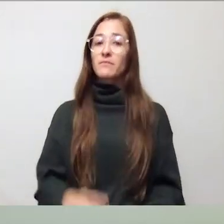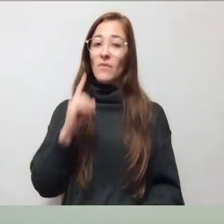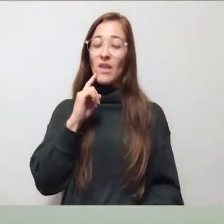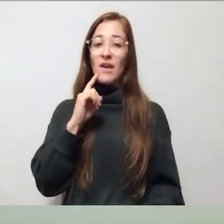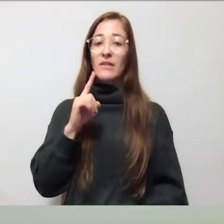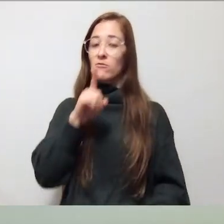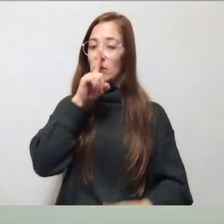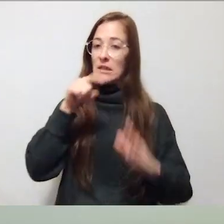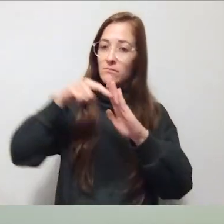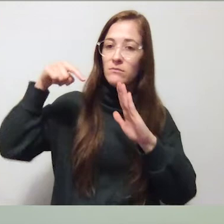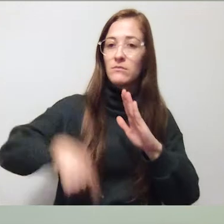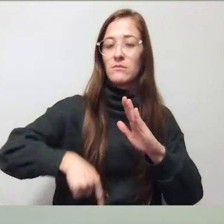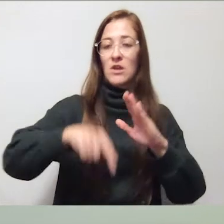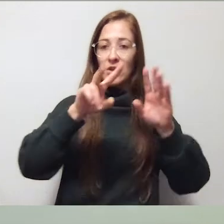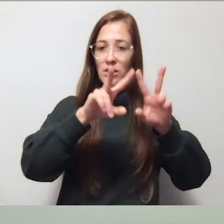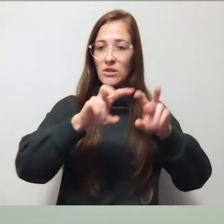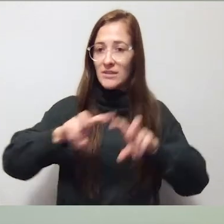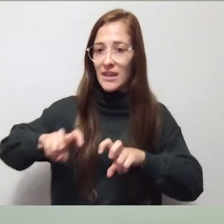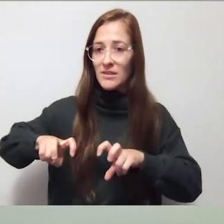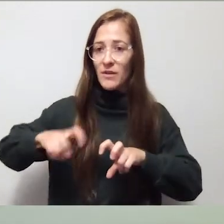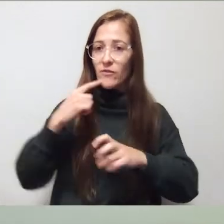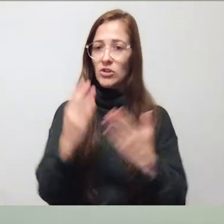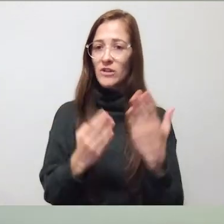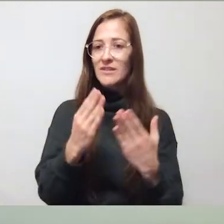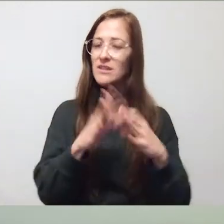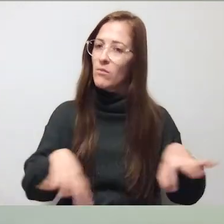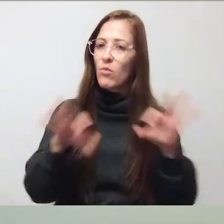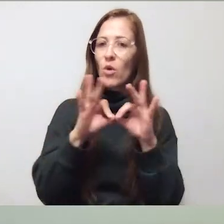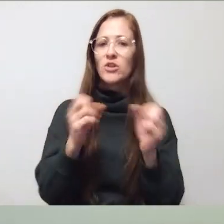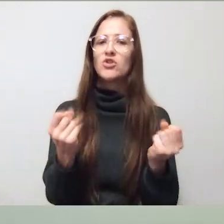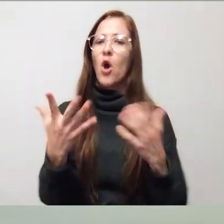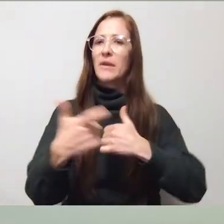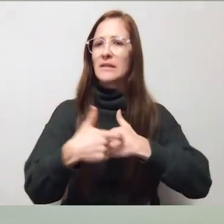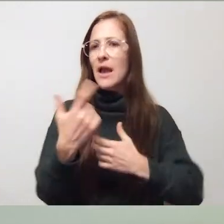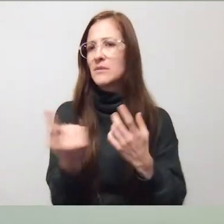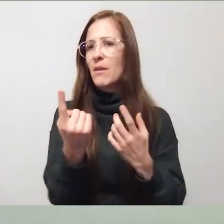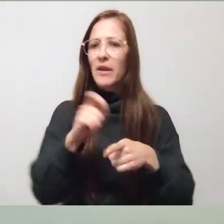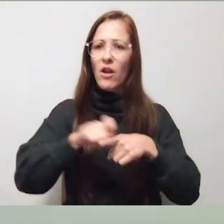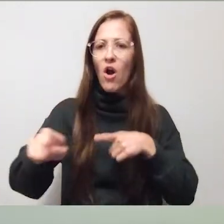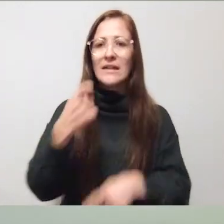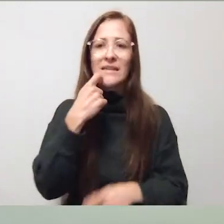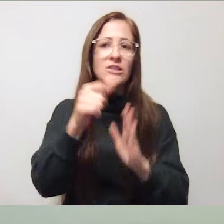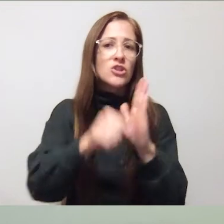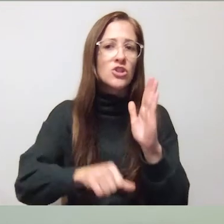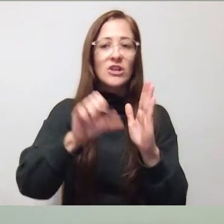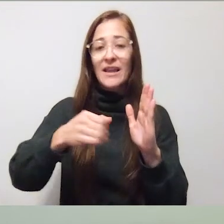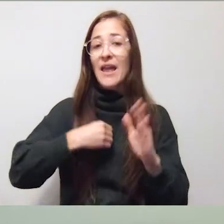is so important is there are so many times someone might call recent surgery, can I get home delivered meals for the next two weeks